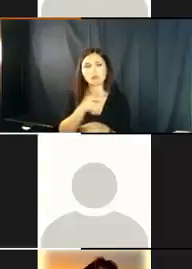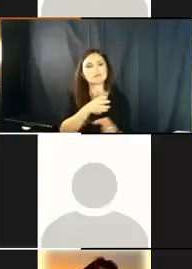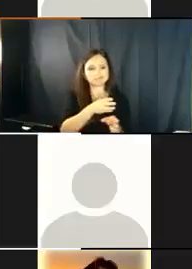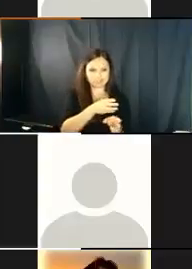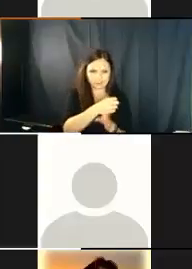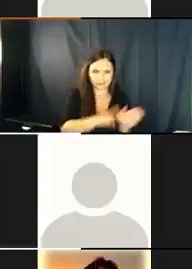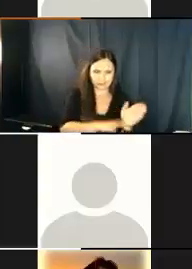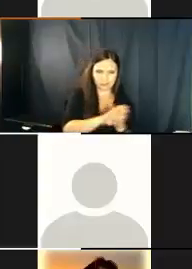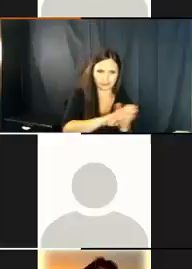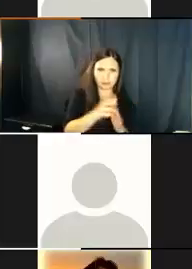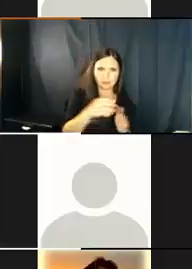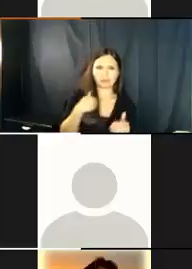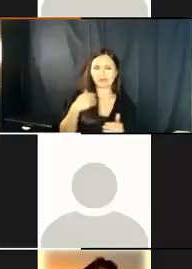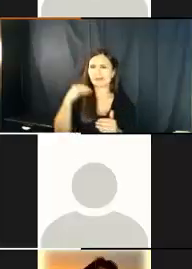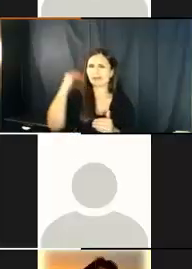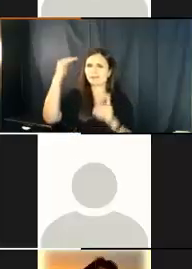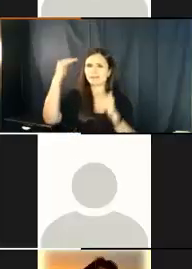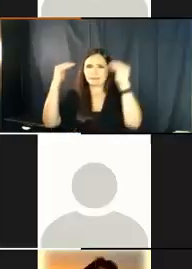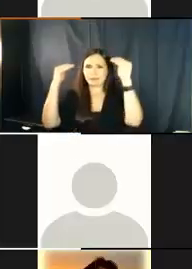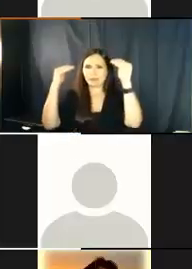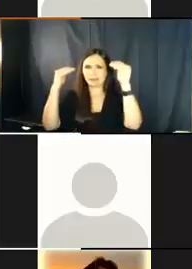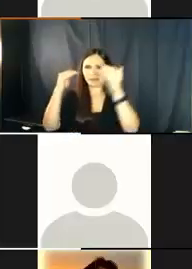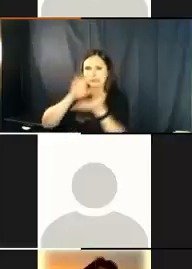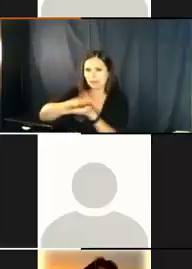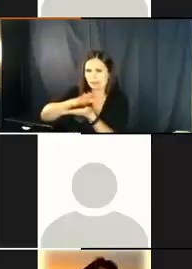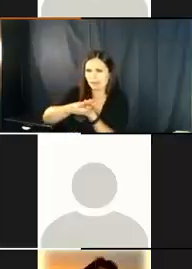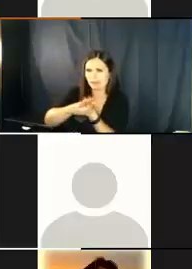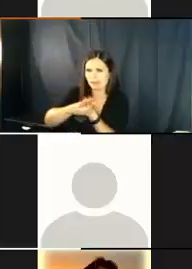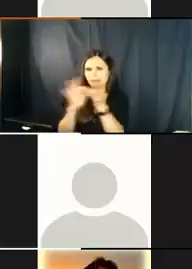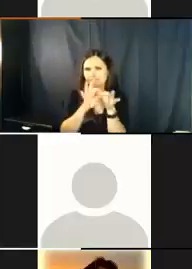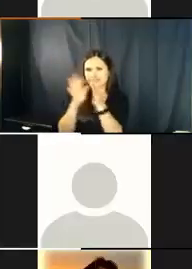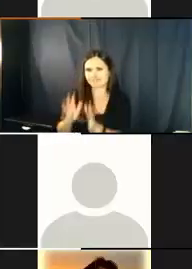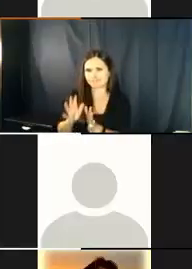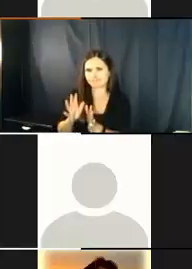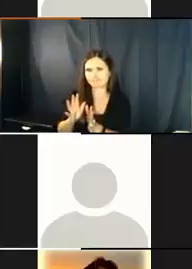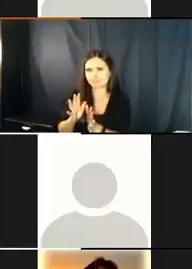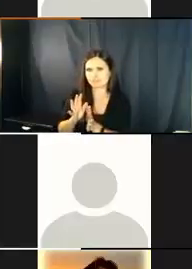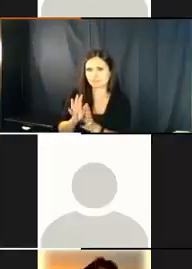We have an advanced academics coordinator and so she built GT professional development